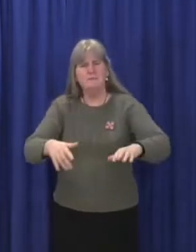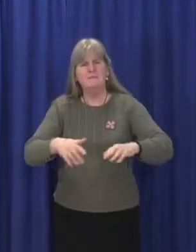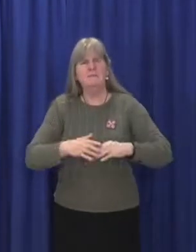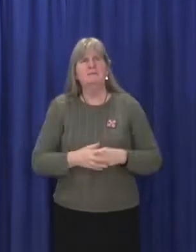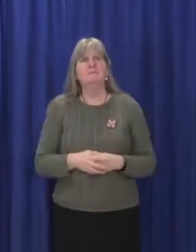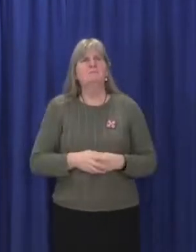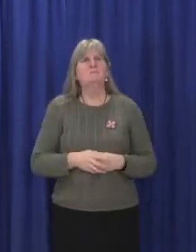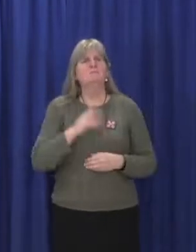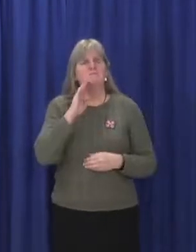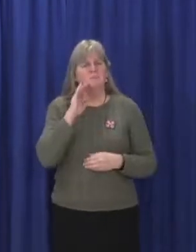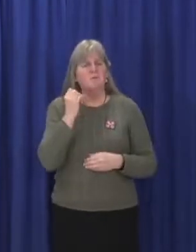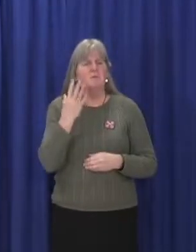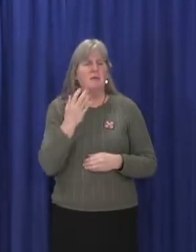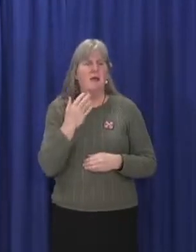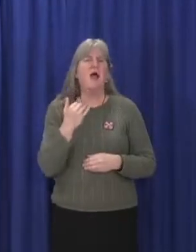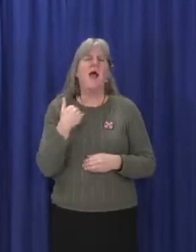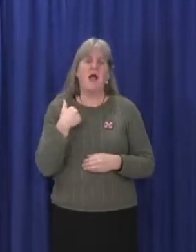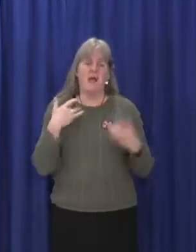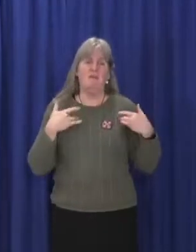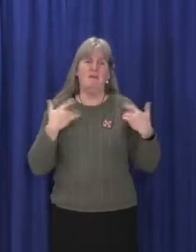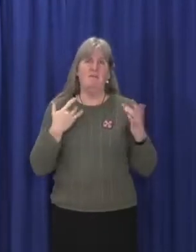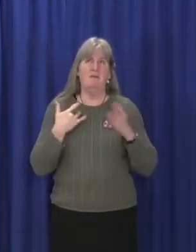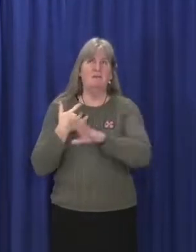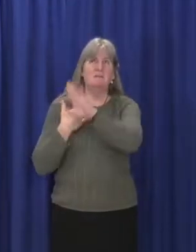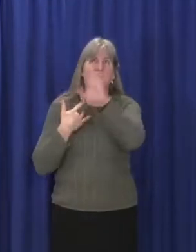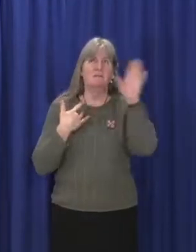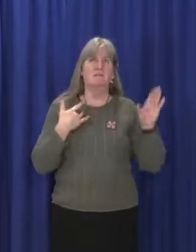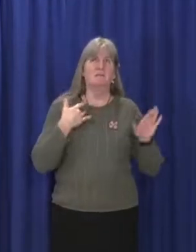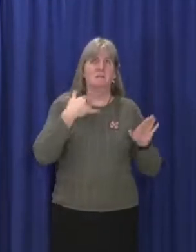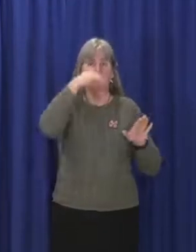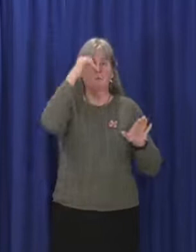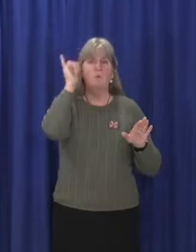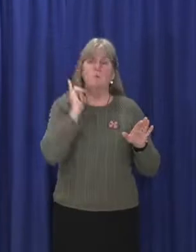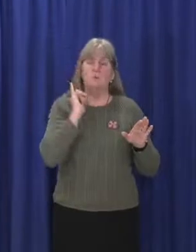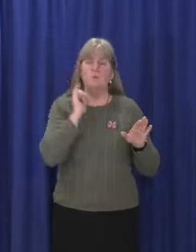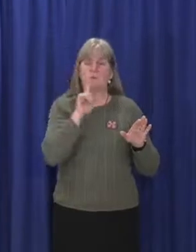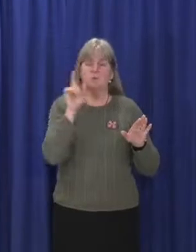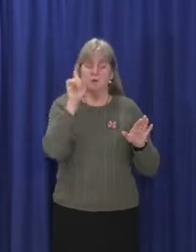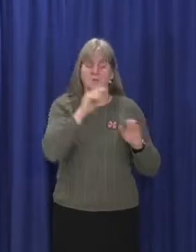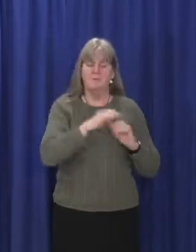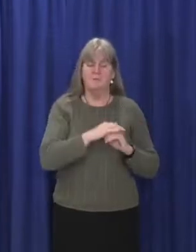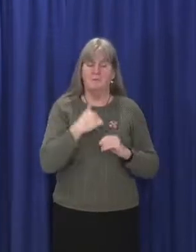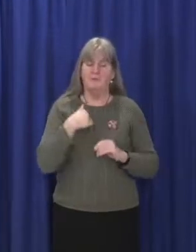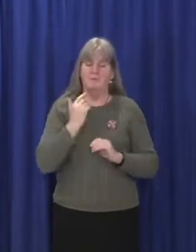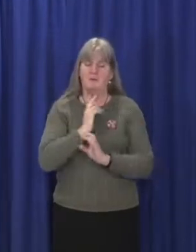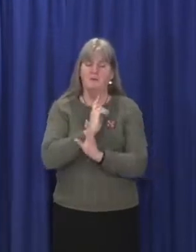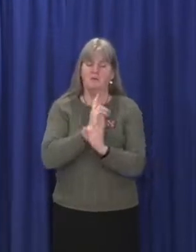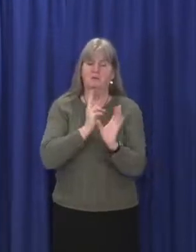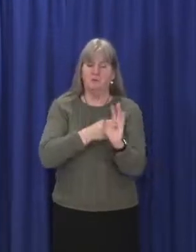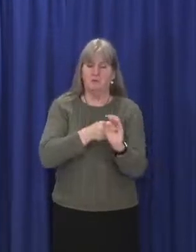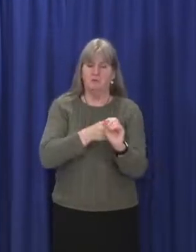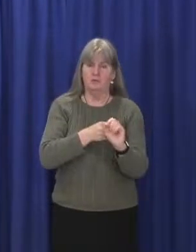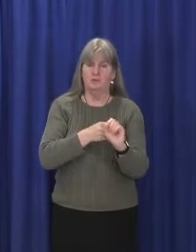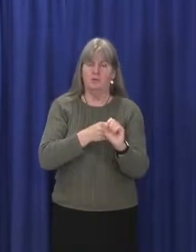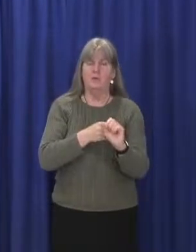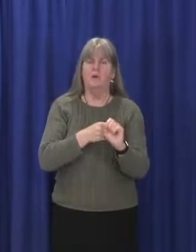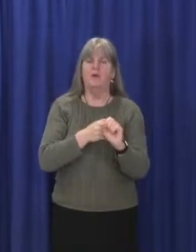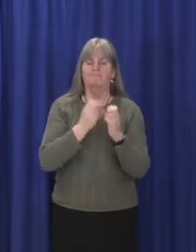many ceremonies happening throughout the territory. I attended the Sacred Fire that was hosted by